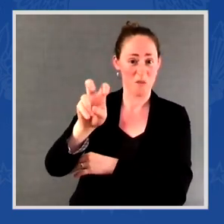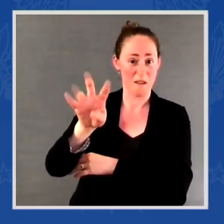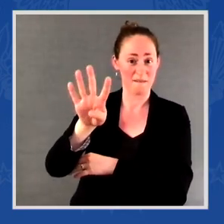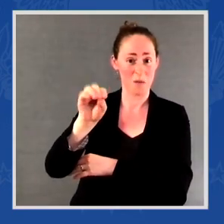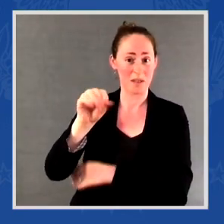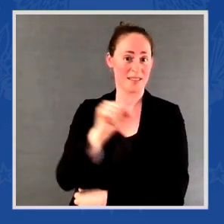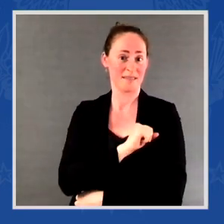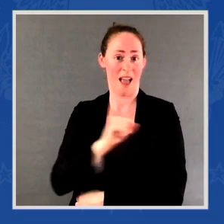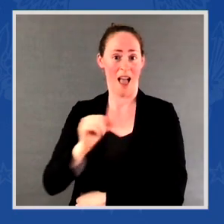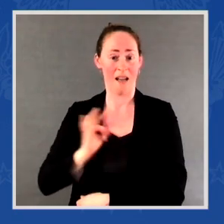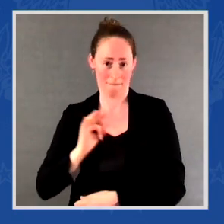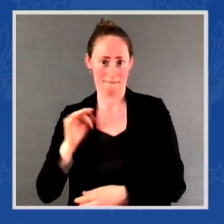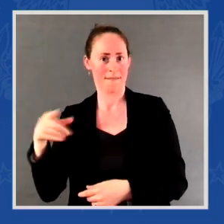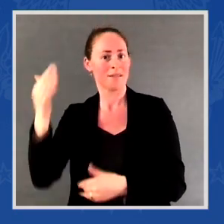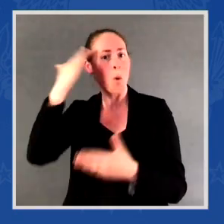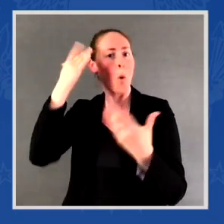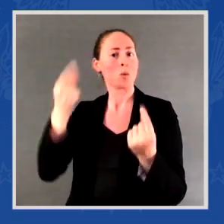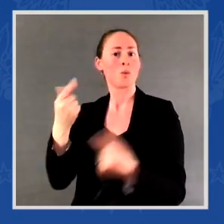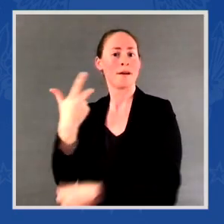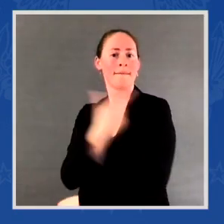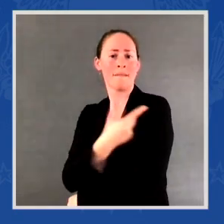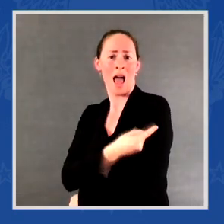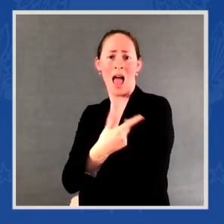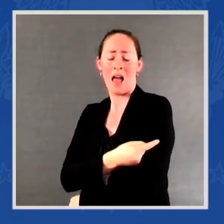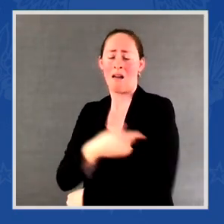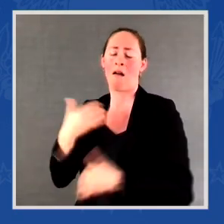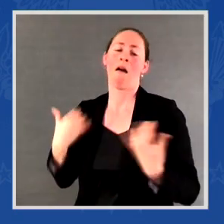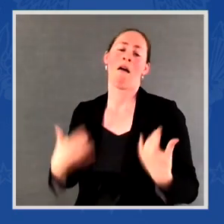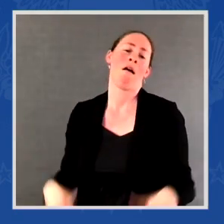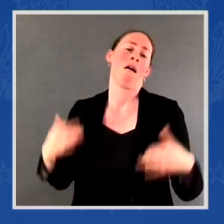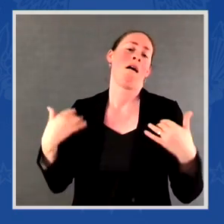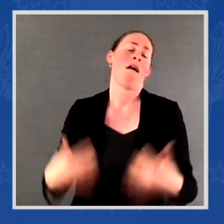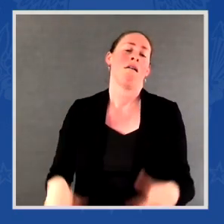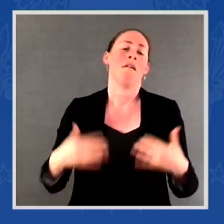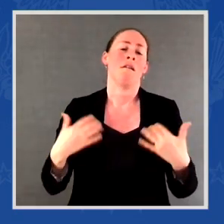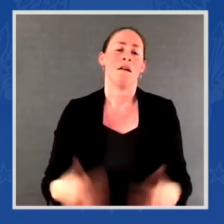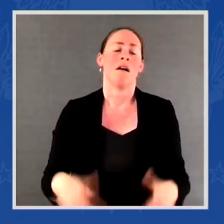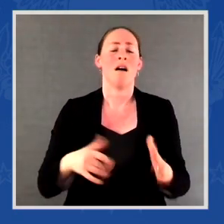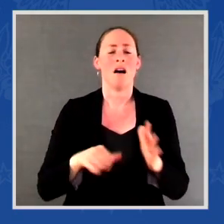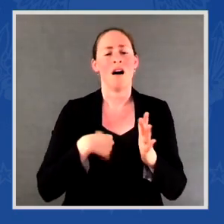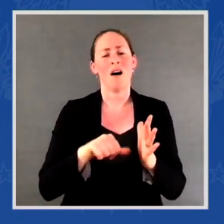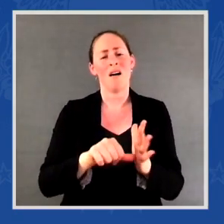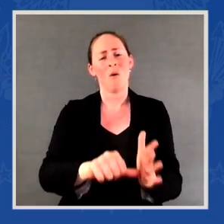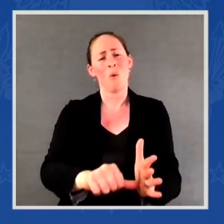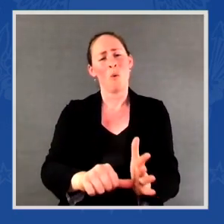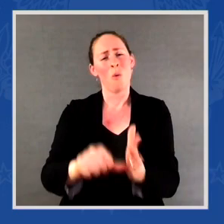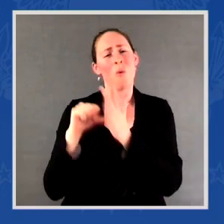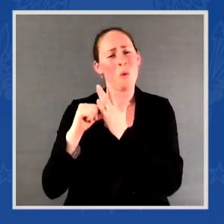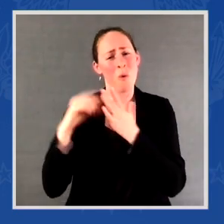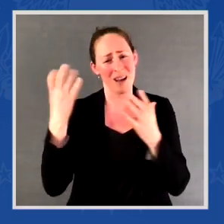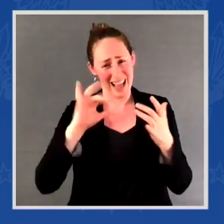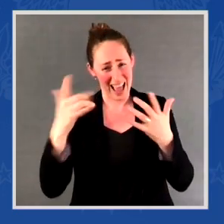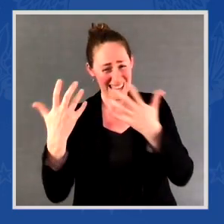This has been a gigantic -- a gigantic logistical challenge not just in North Carolina, but all across America.